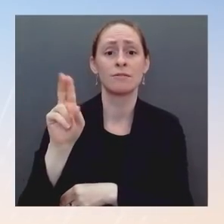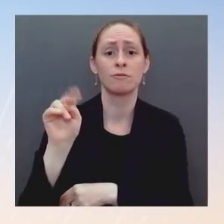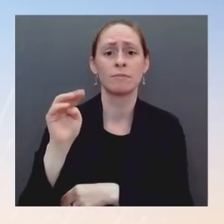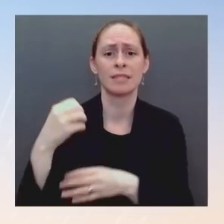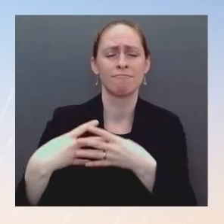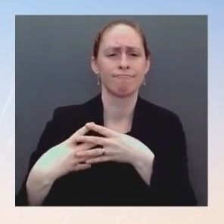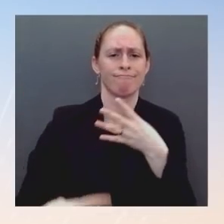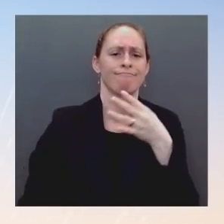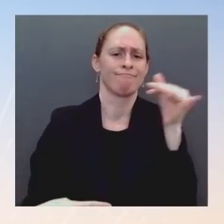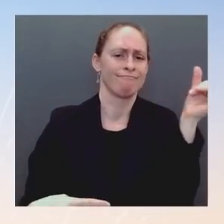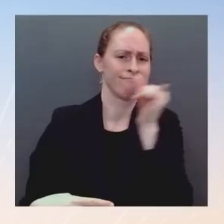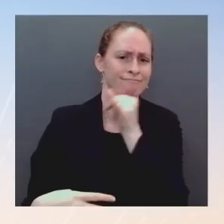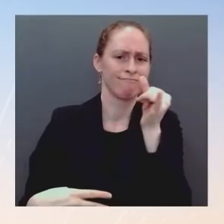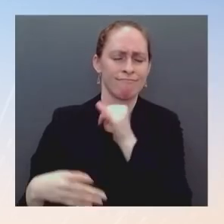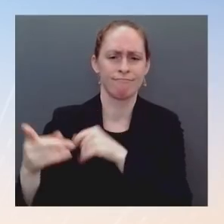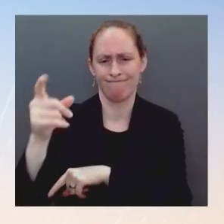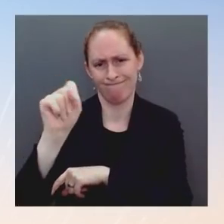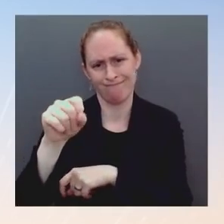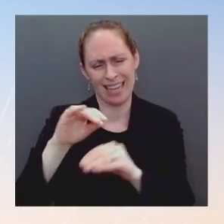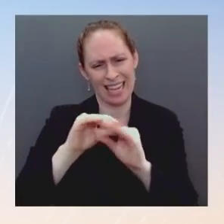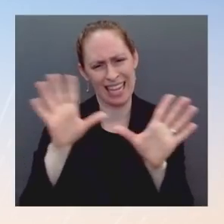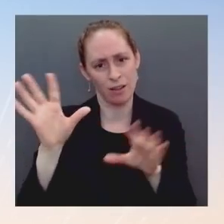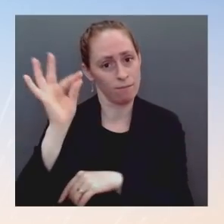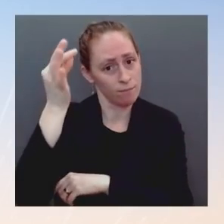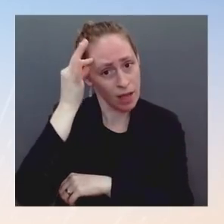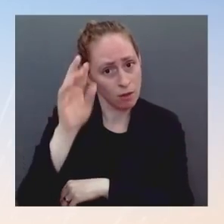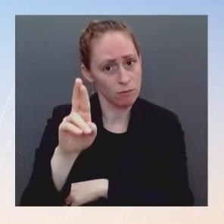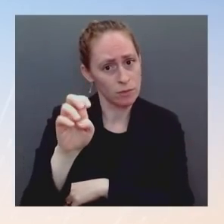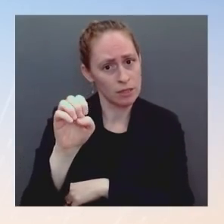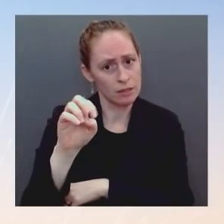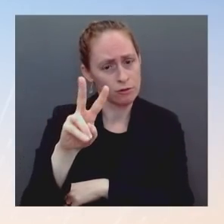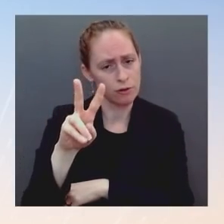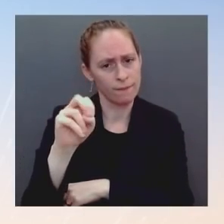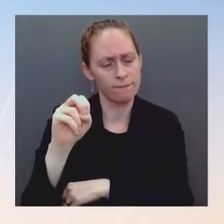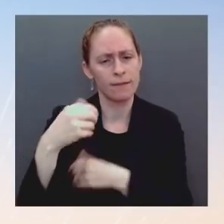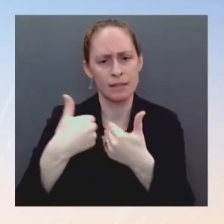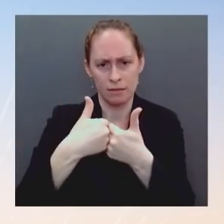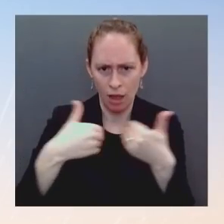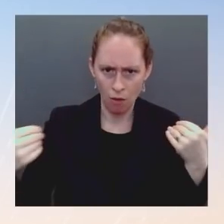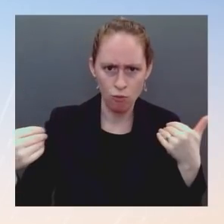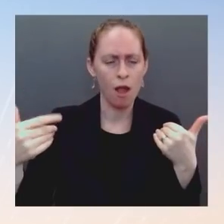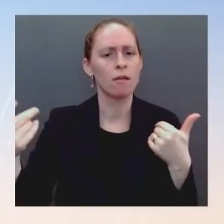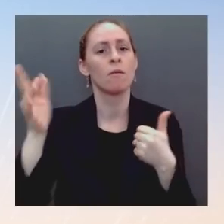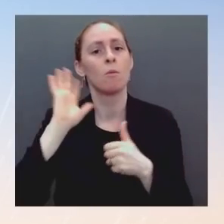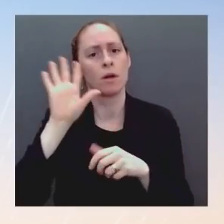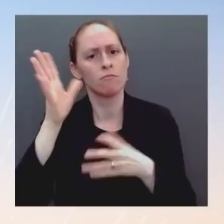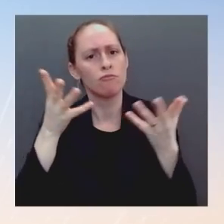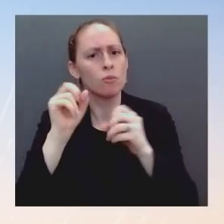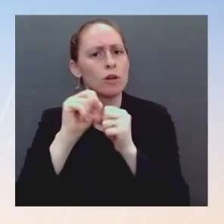and her colleagues to identify and mitigate a range of risks. She is also, you know, somebody who, again,